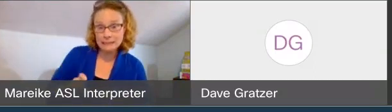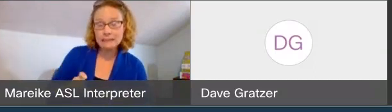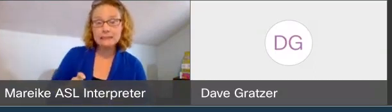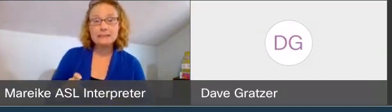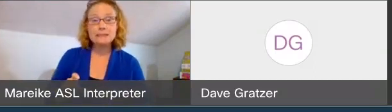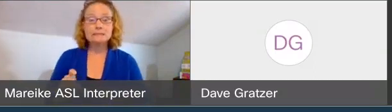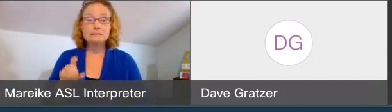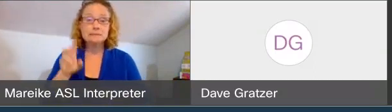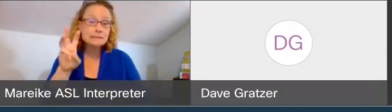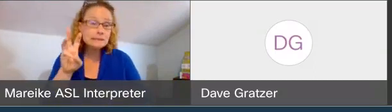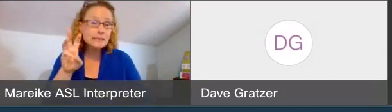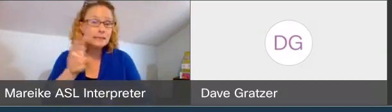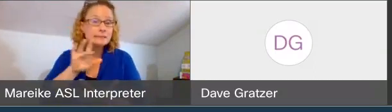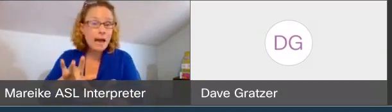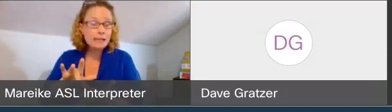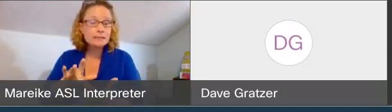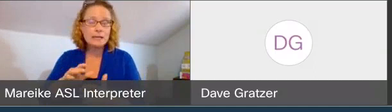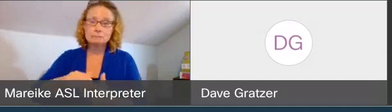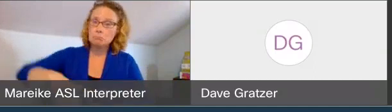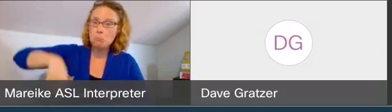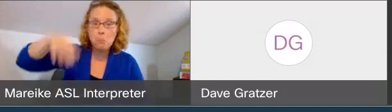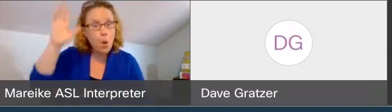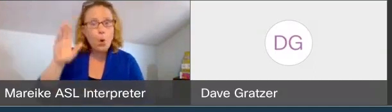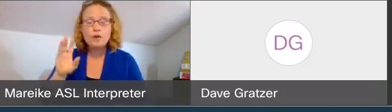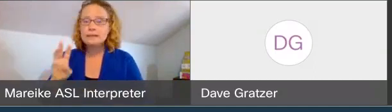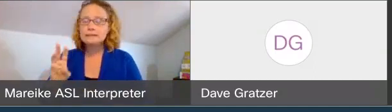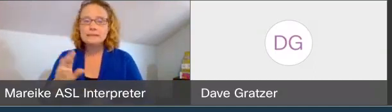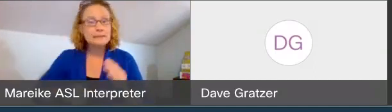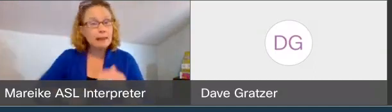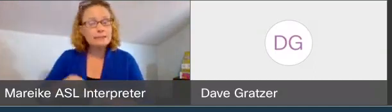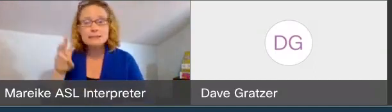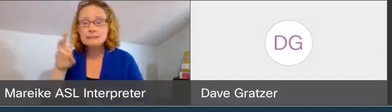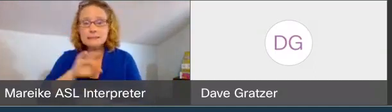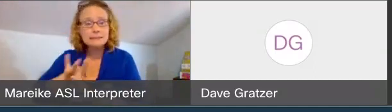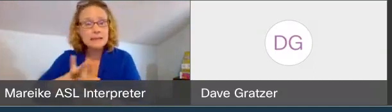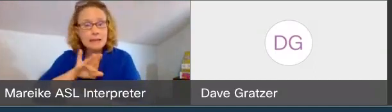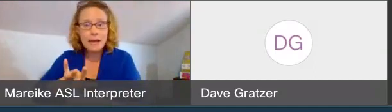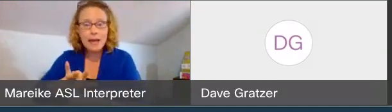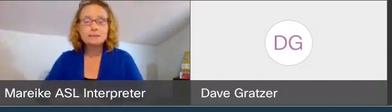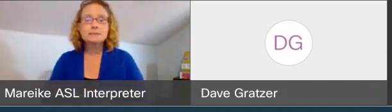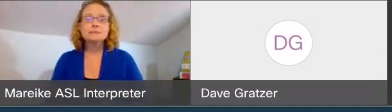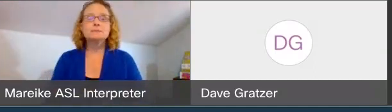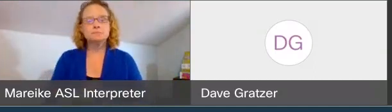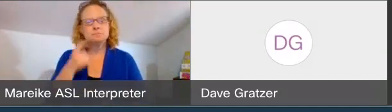six, much more than six, maybe less than six. And so, as you notice in my presentation,